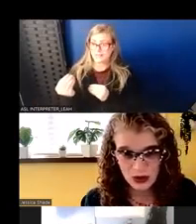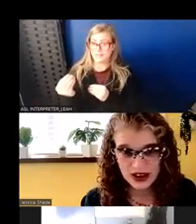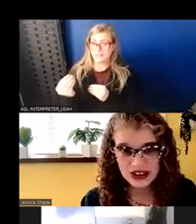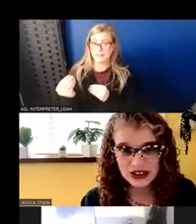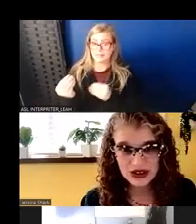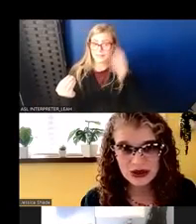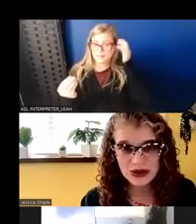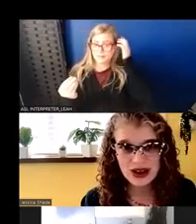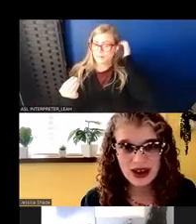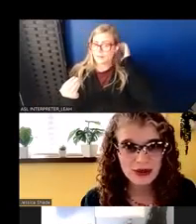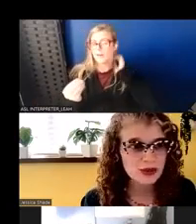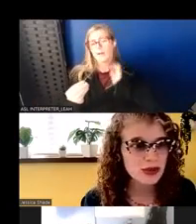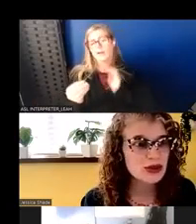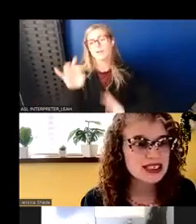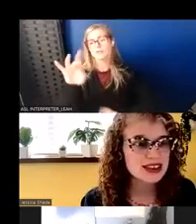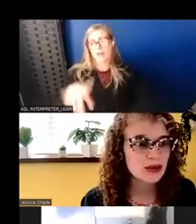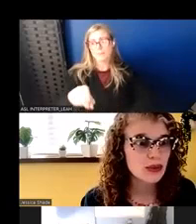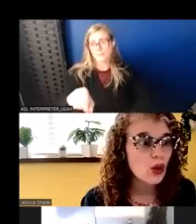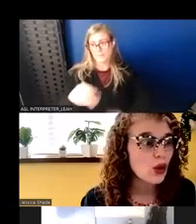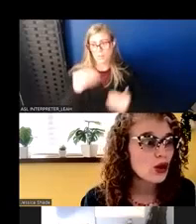going to, we're posting the poll.